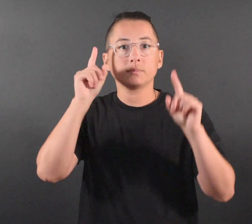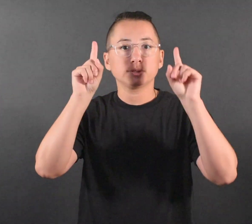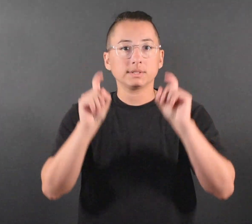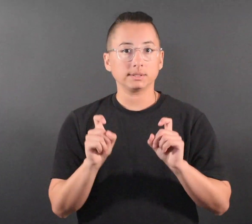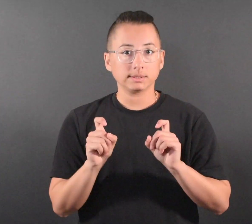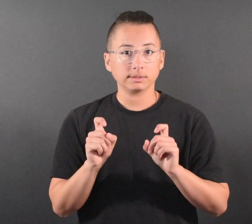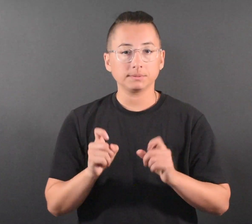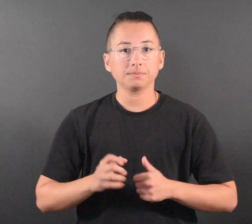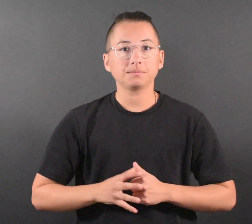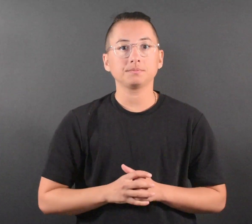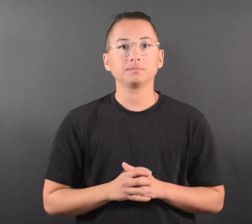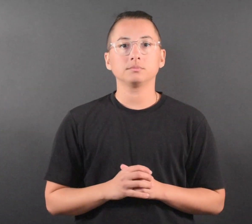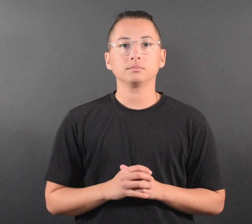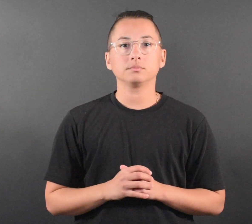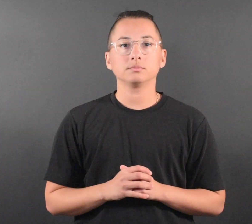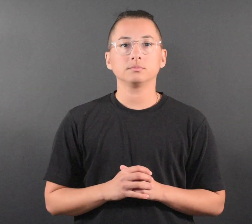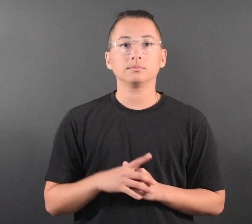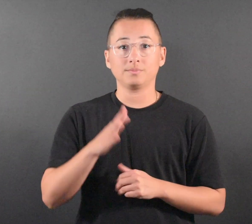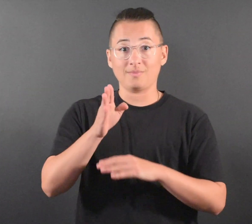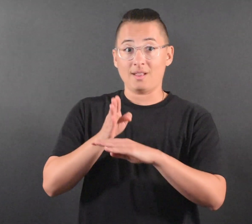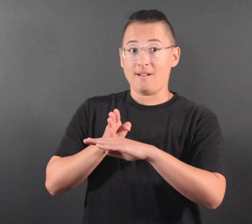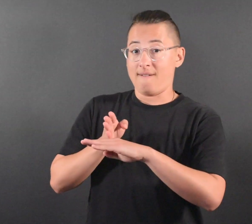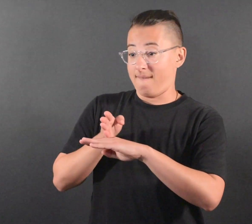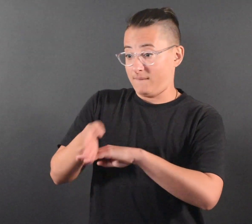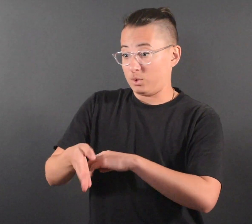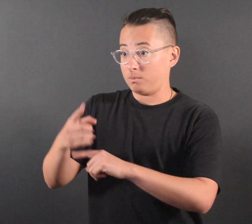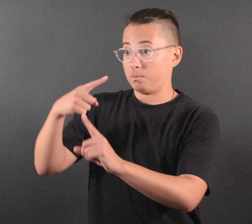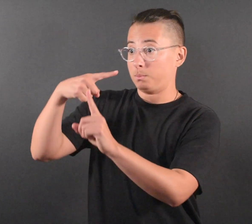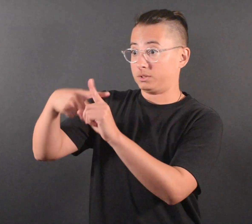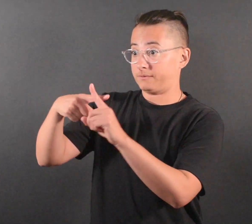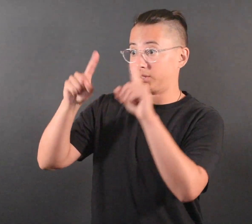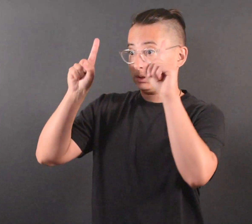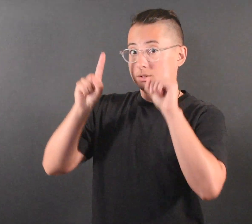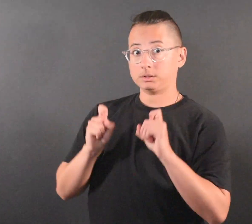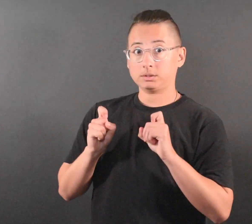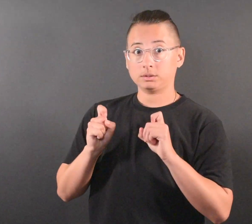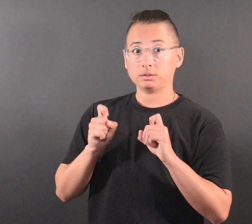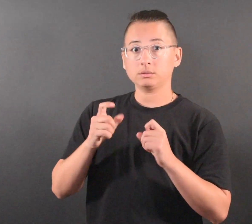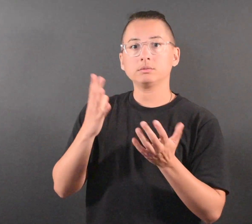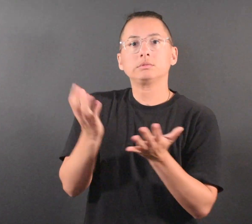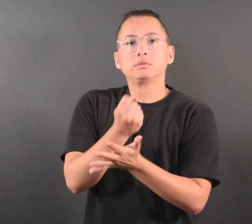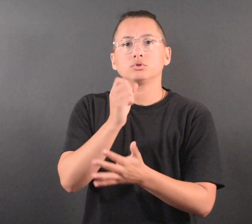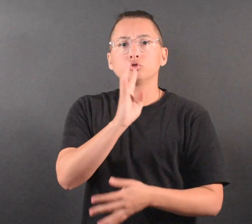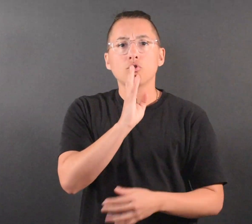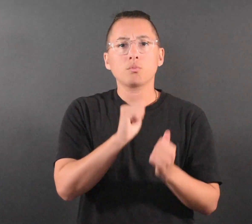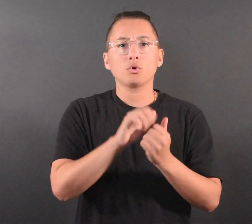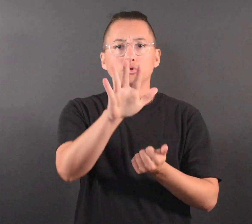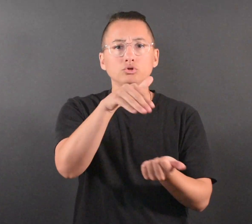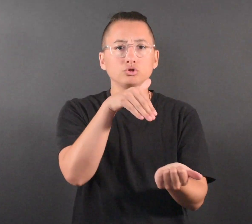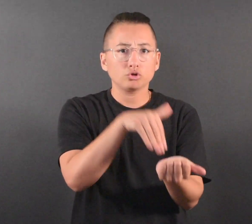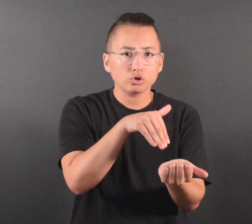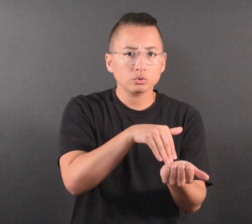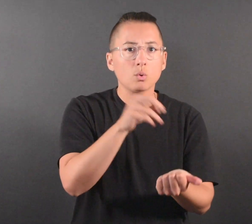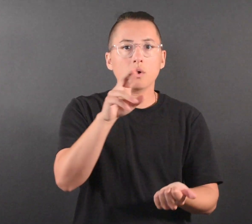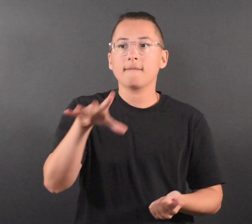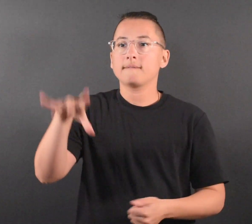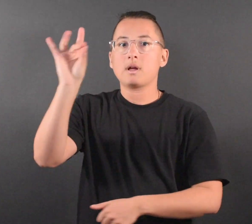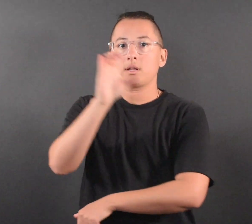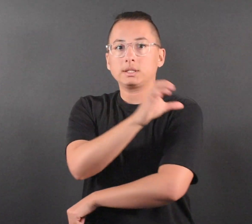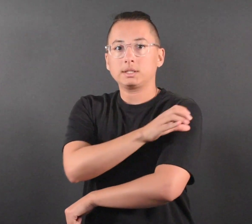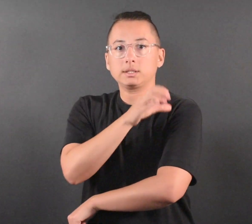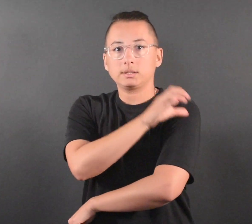◊ After getting a positive test, talk to your health care provider or find a clinic,